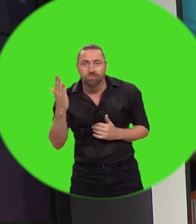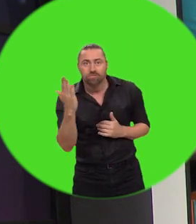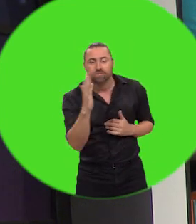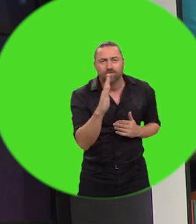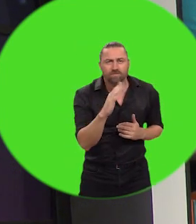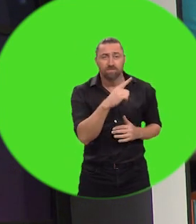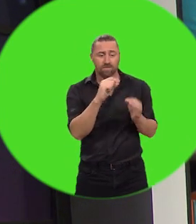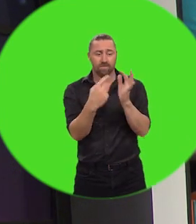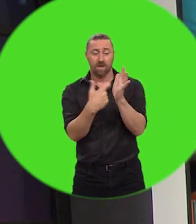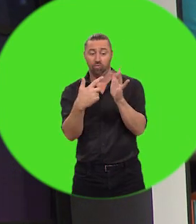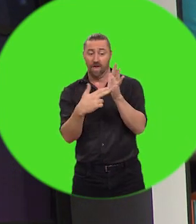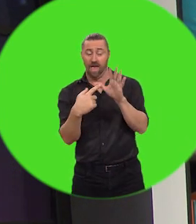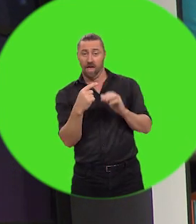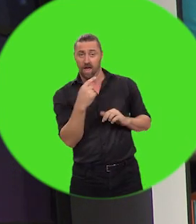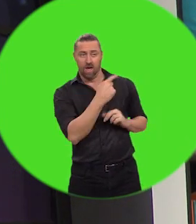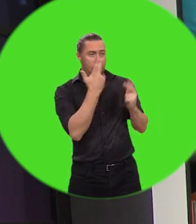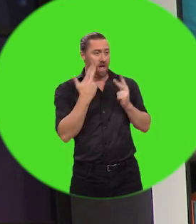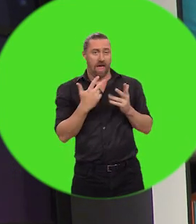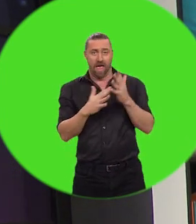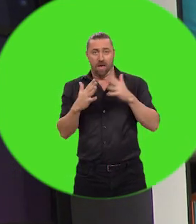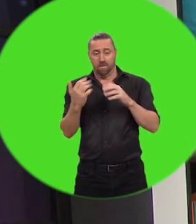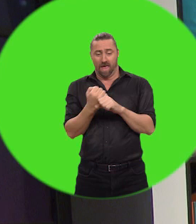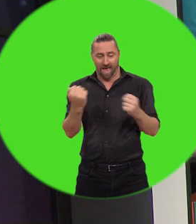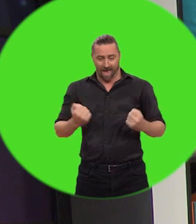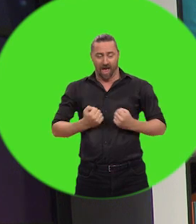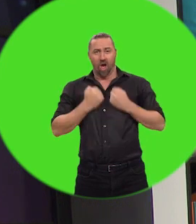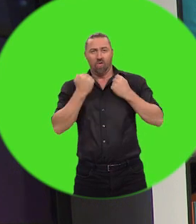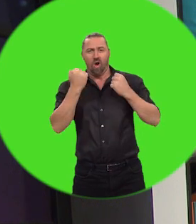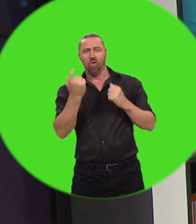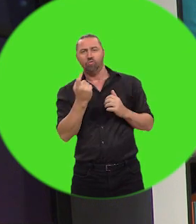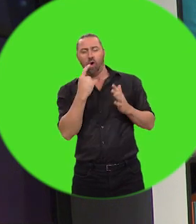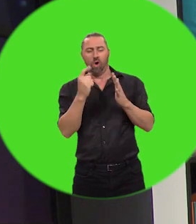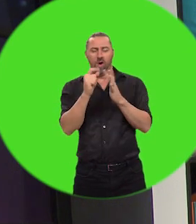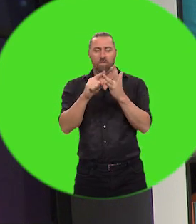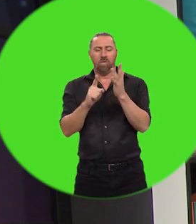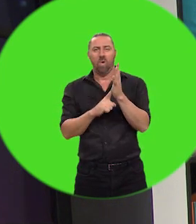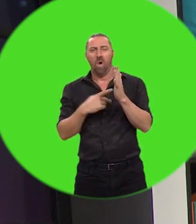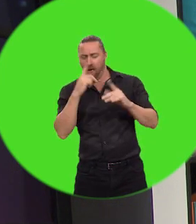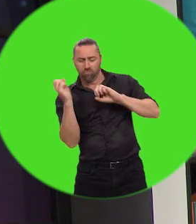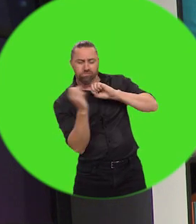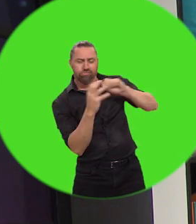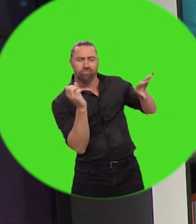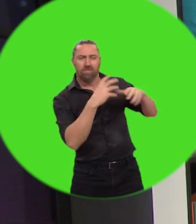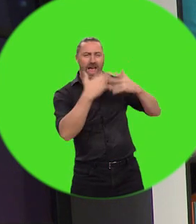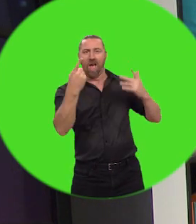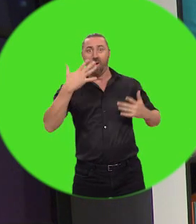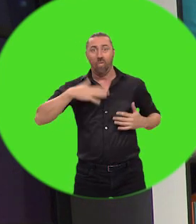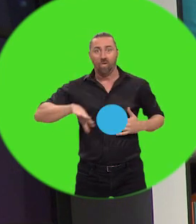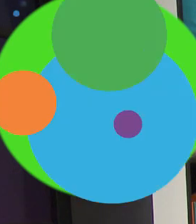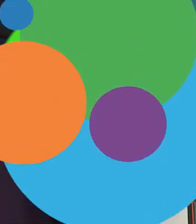Well, Briana is going to show us to make a rock pool of our very own, that we can fill up with whatever we want.